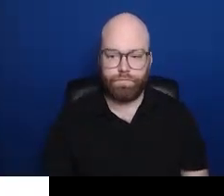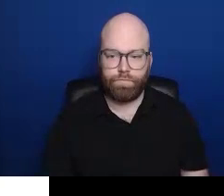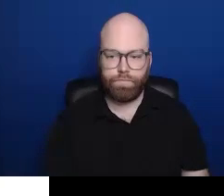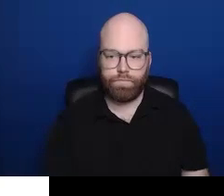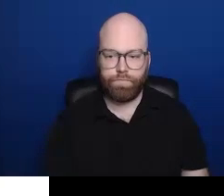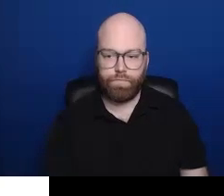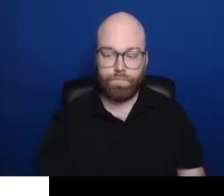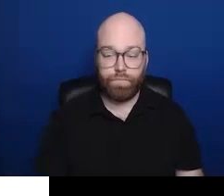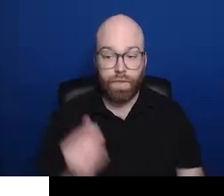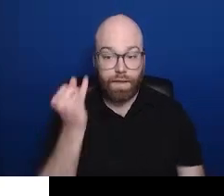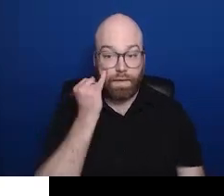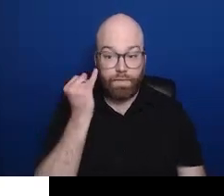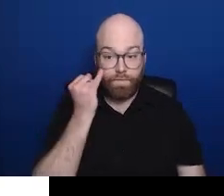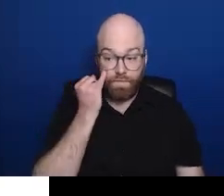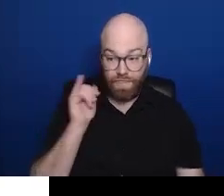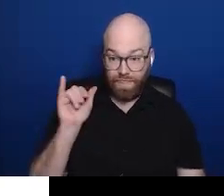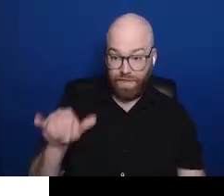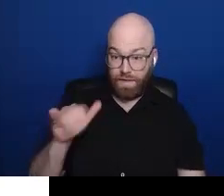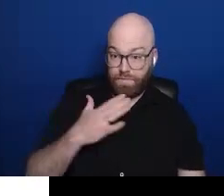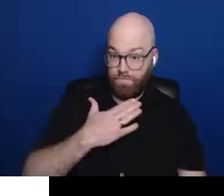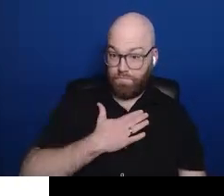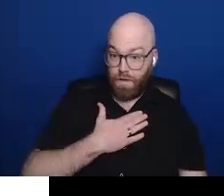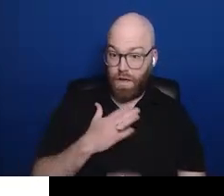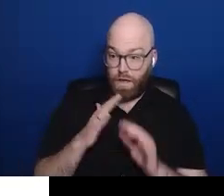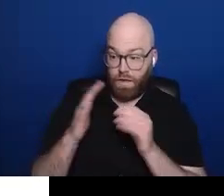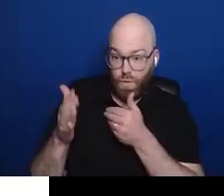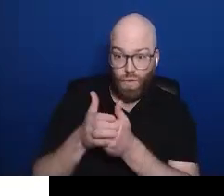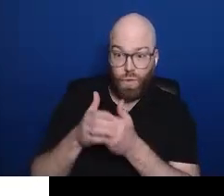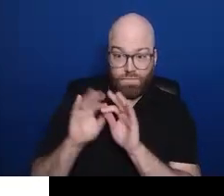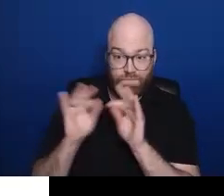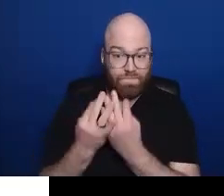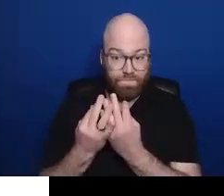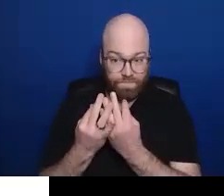there's no need to stand in line. They don't have to wait for the visa because one is immediately available